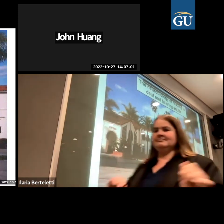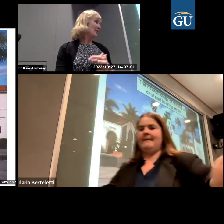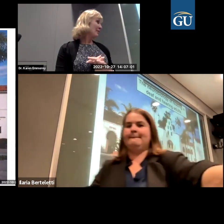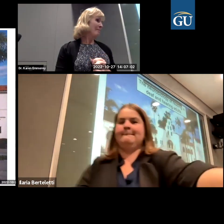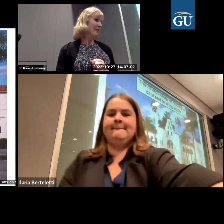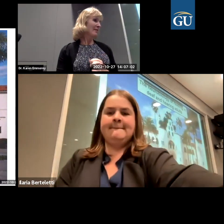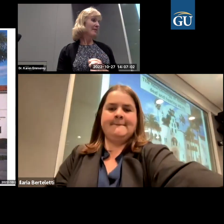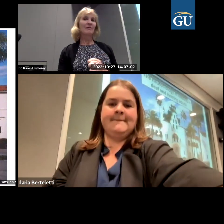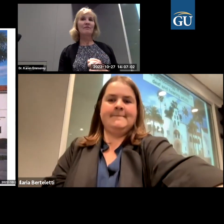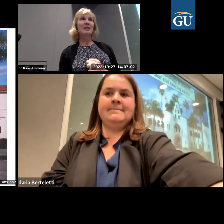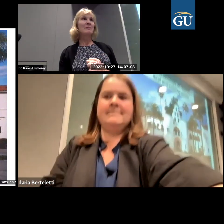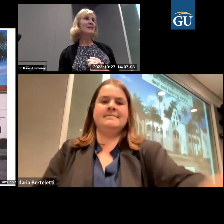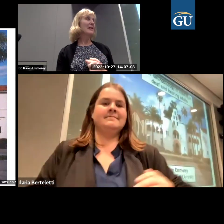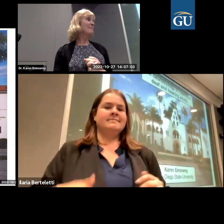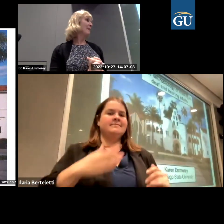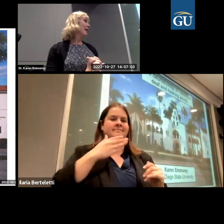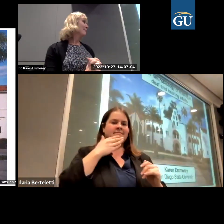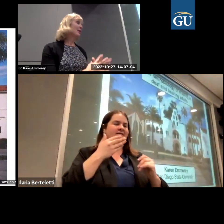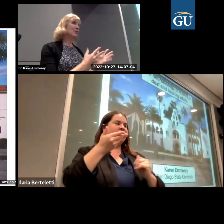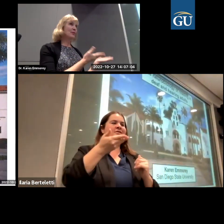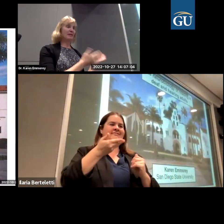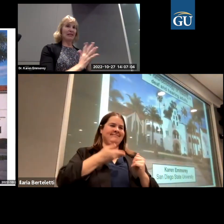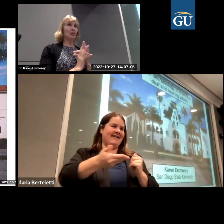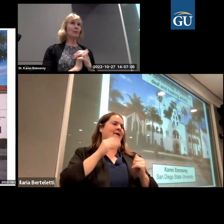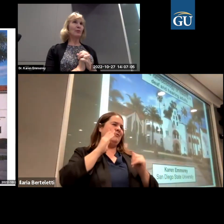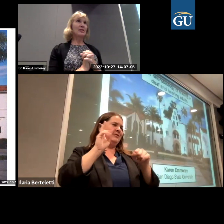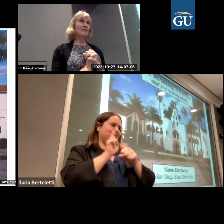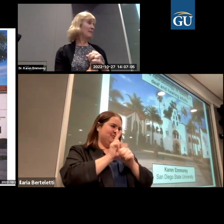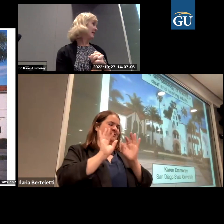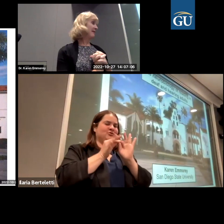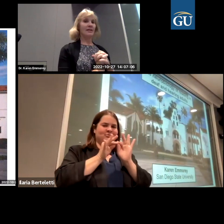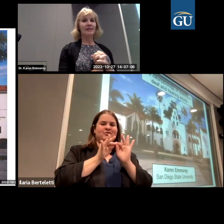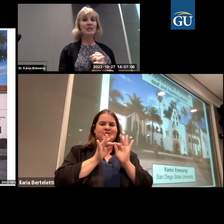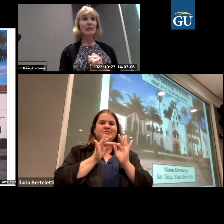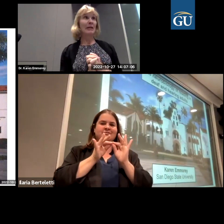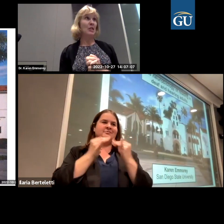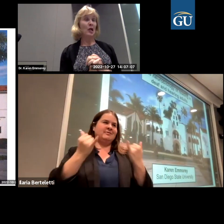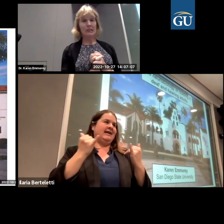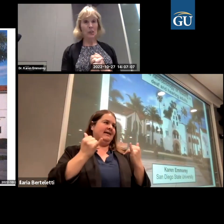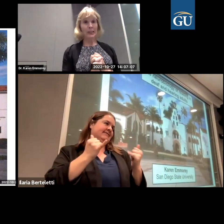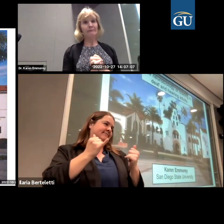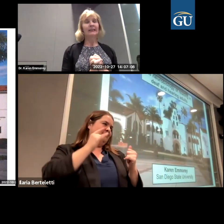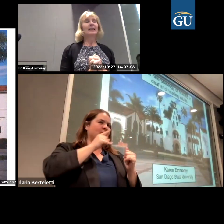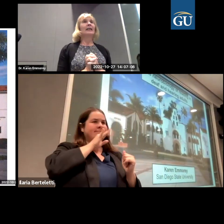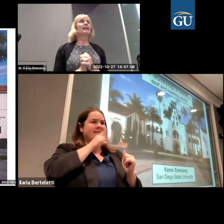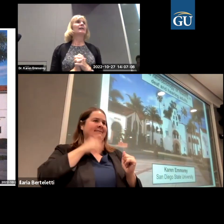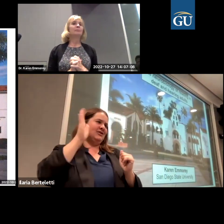for inviting me. I they use interpreters, and I speak my talk. Sorry. Um!